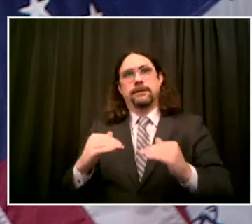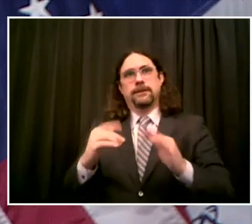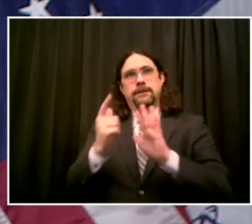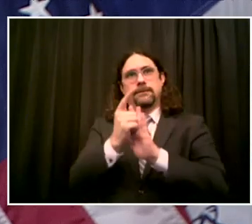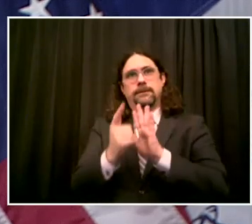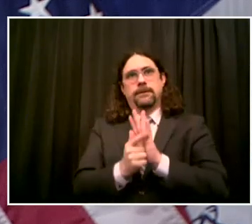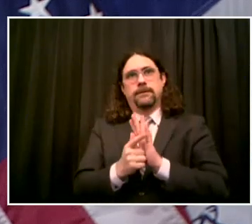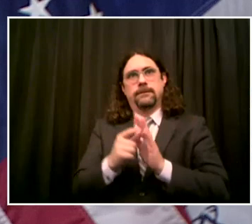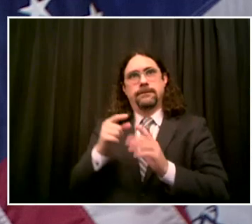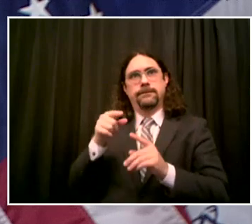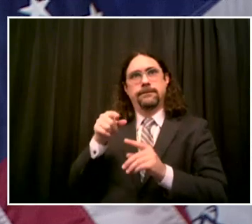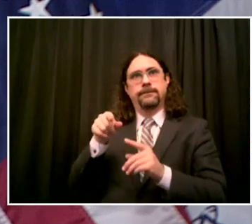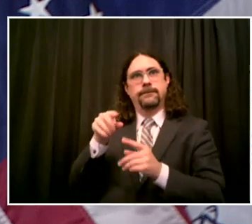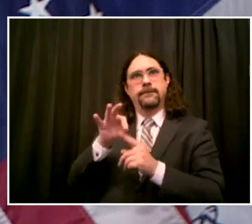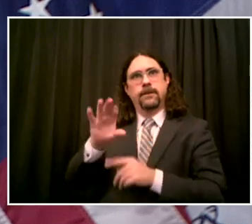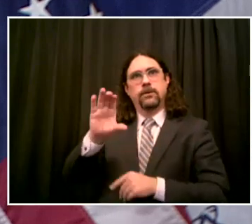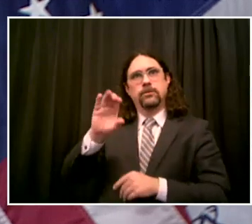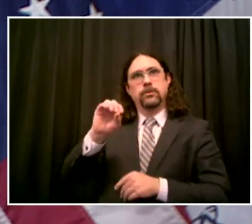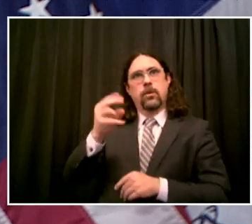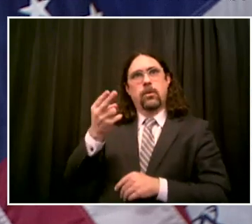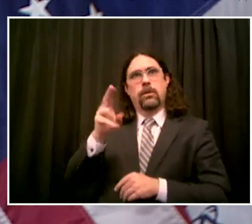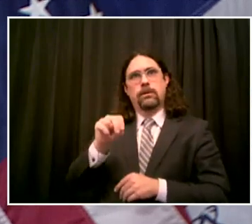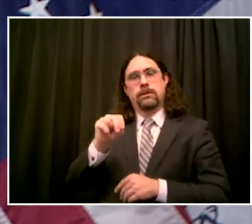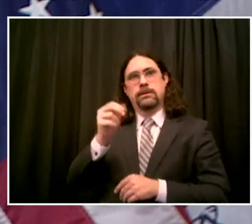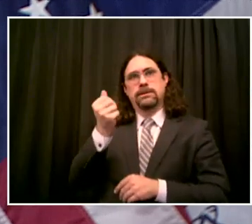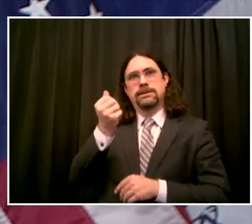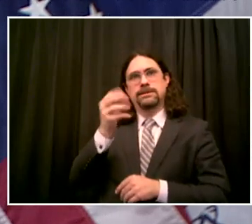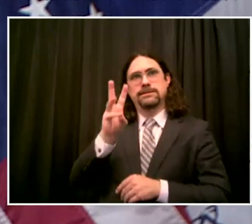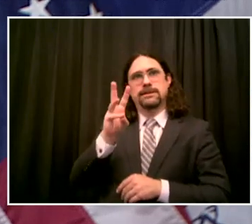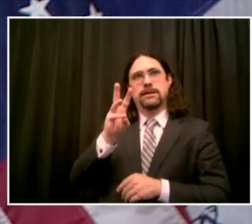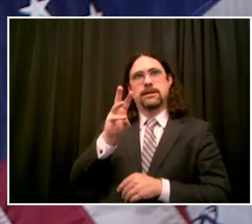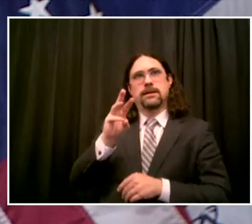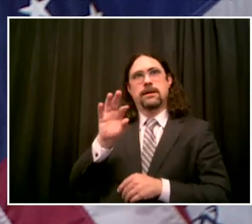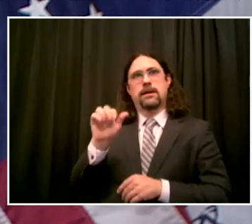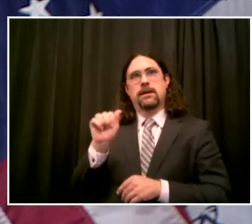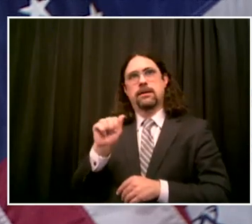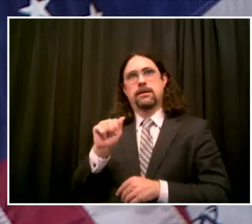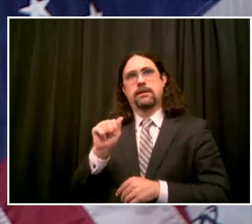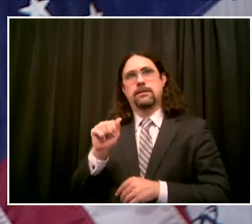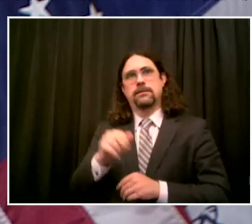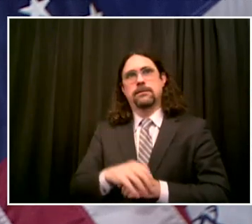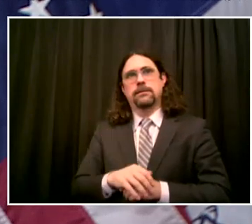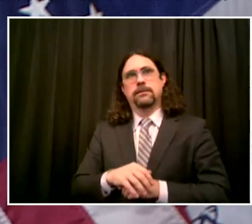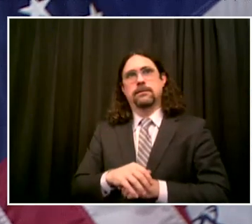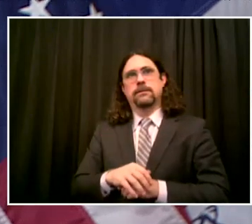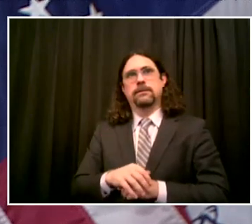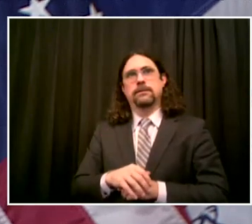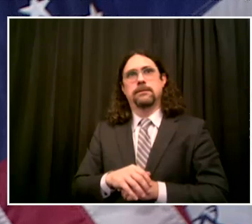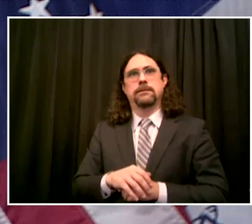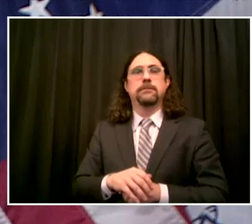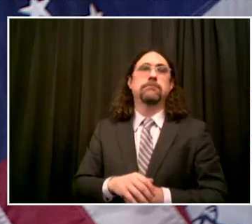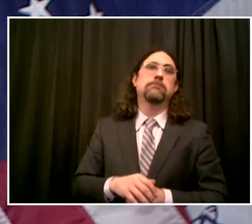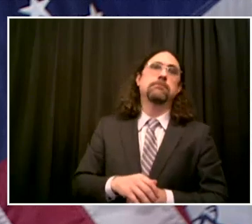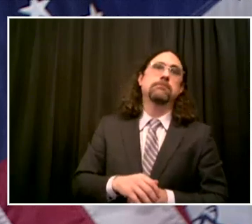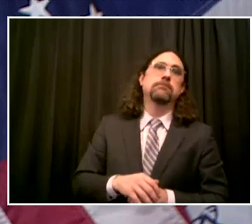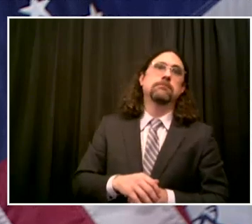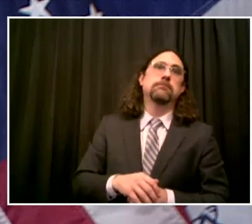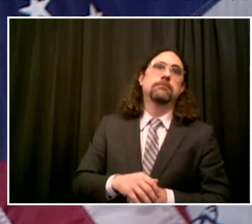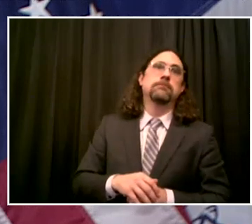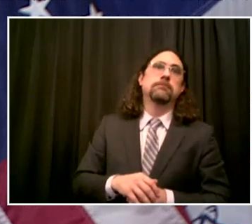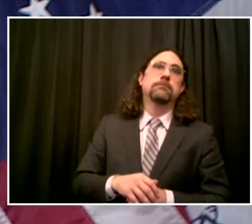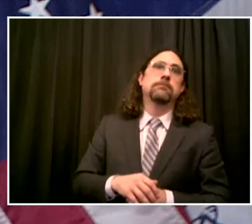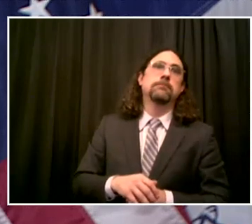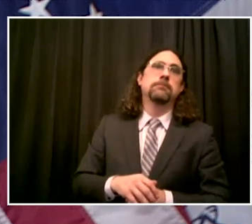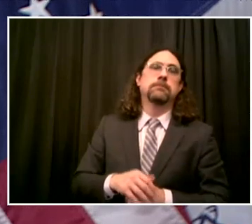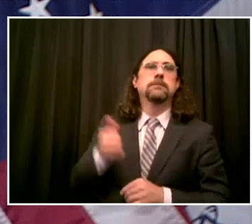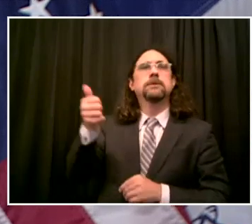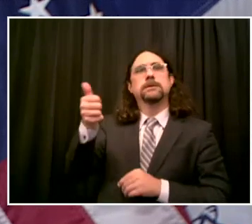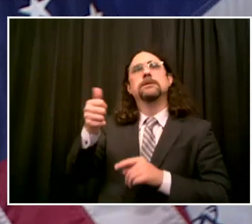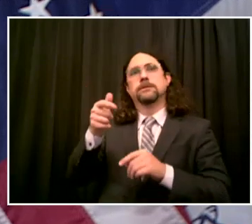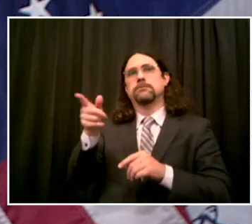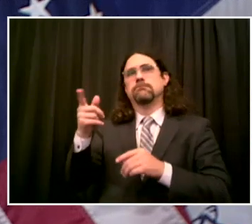INVITE COUNCIL